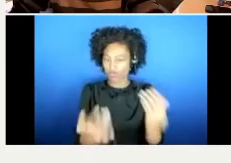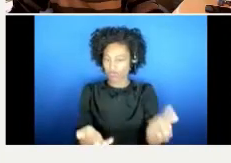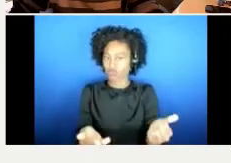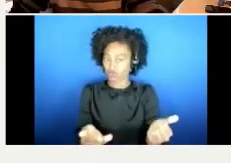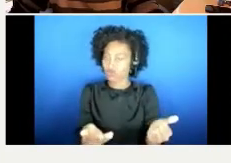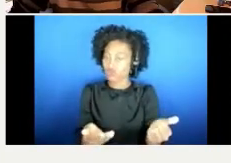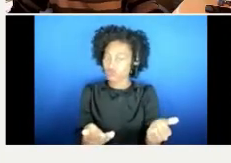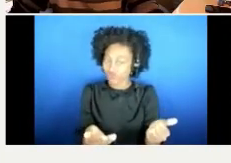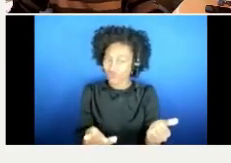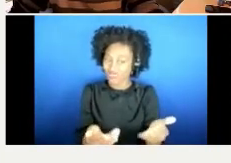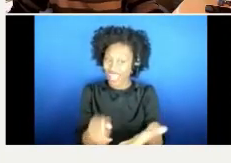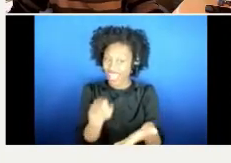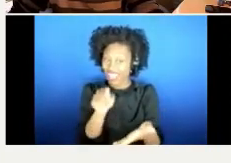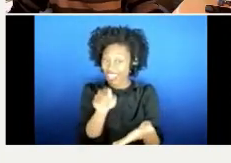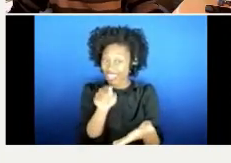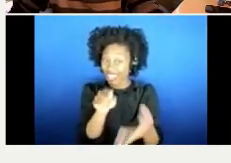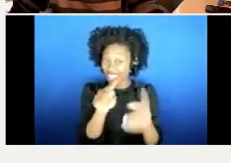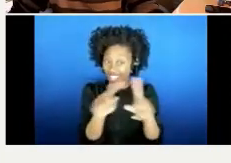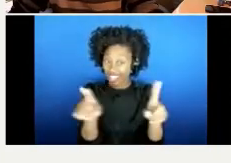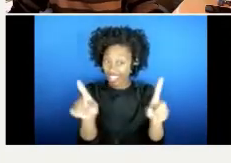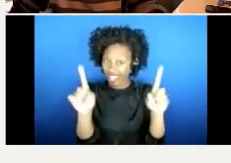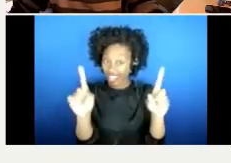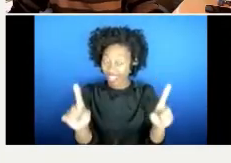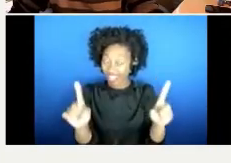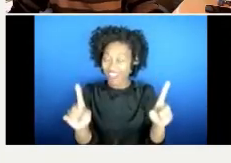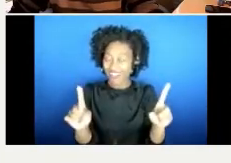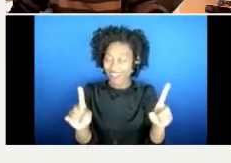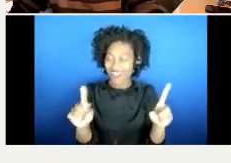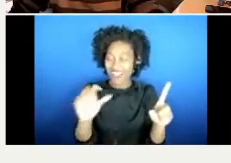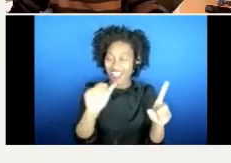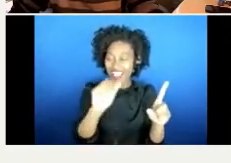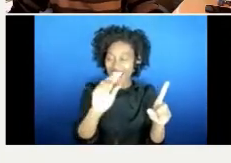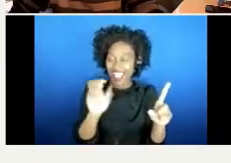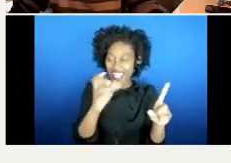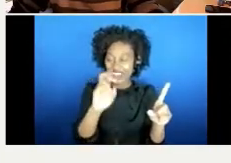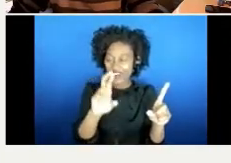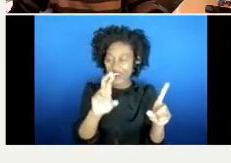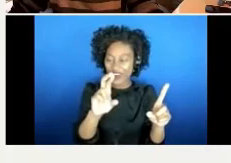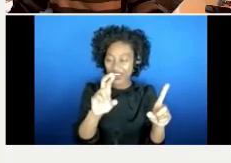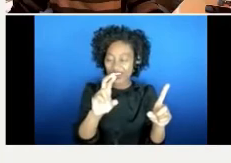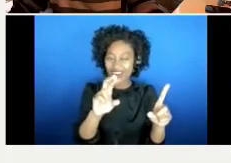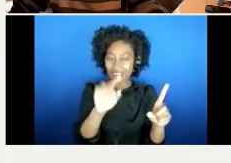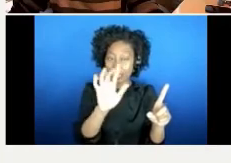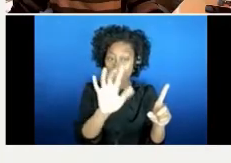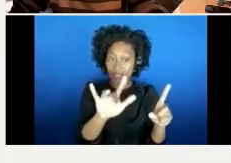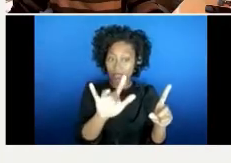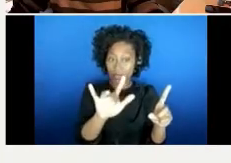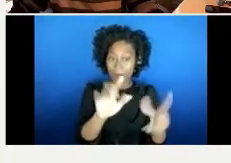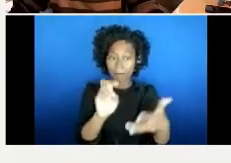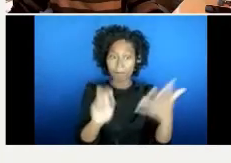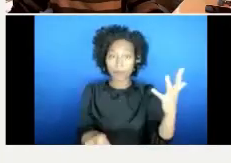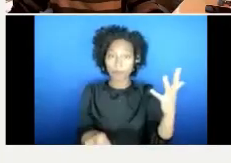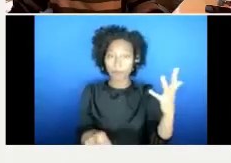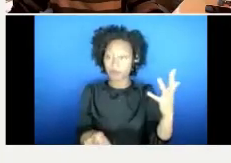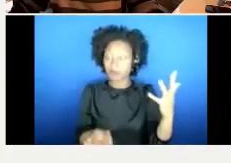is I believe the anchoring section if I click there, let's see what happens. It takes me